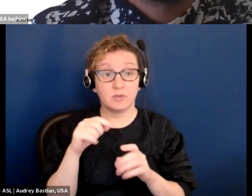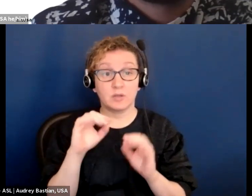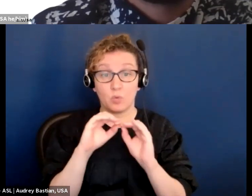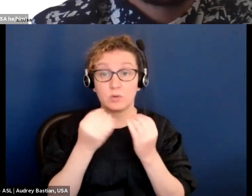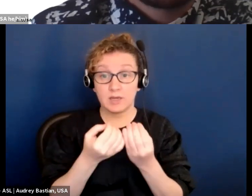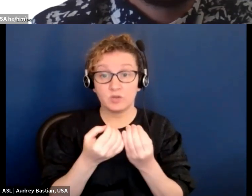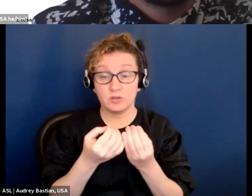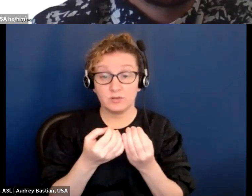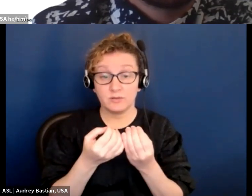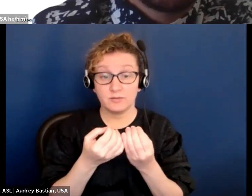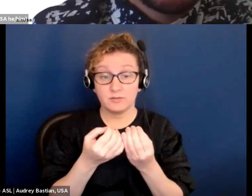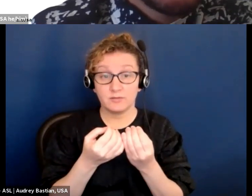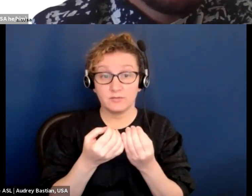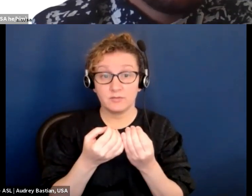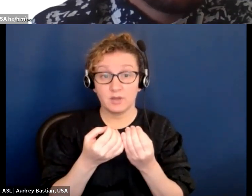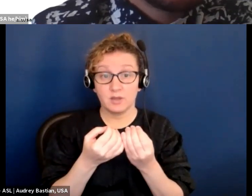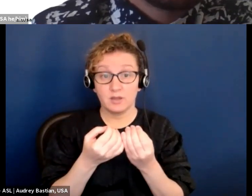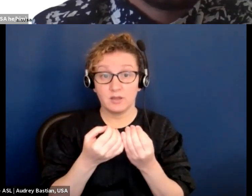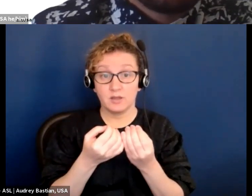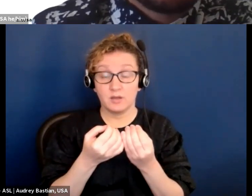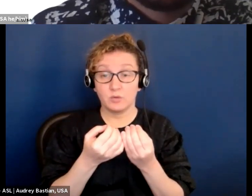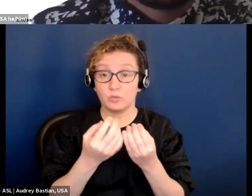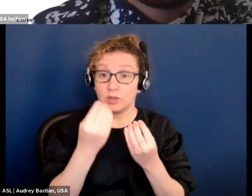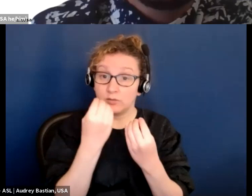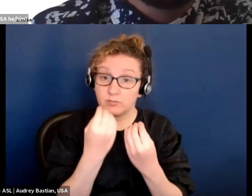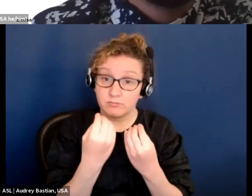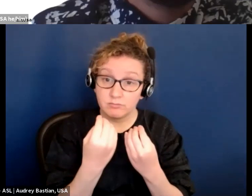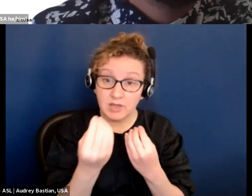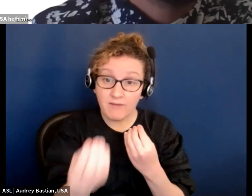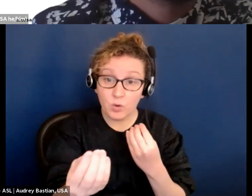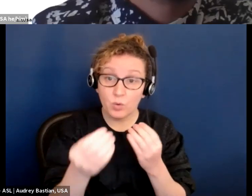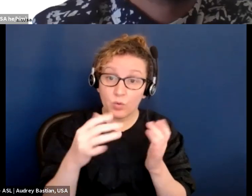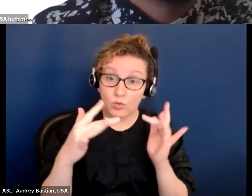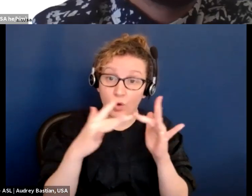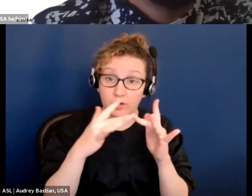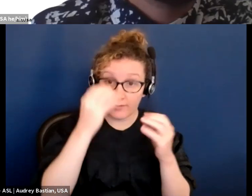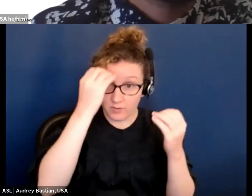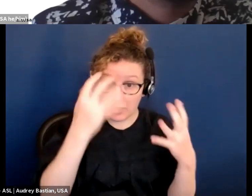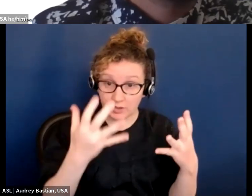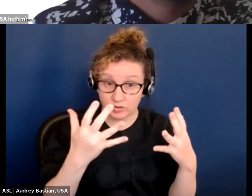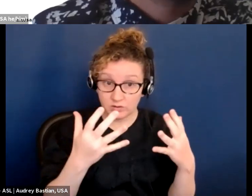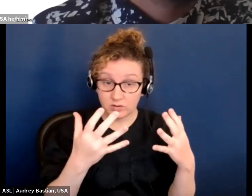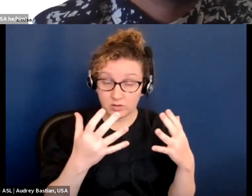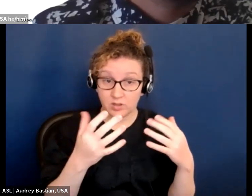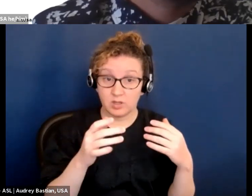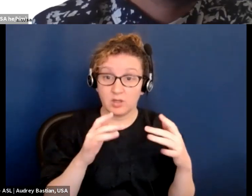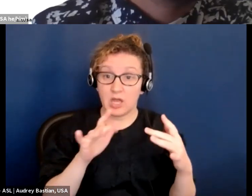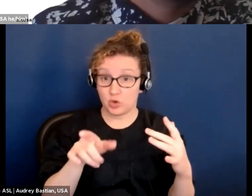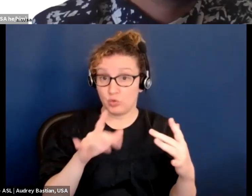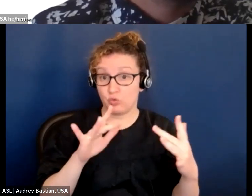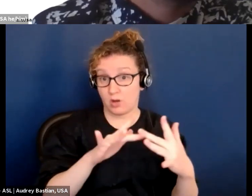that if we give you the contact information to contact, they are an organization that